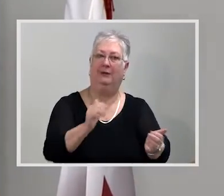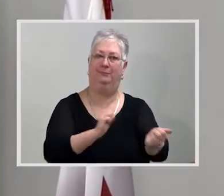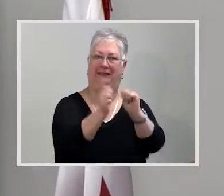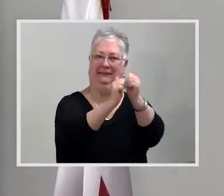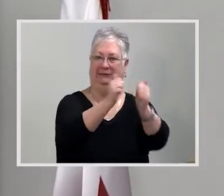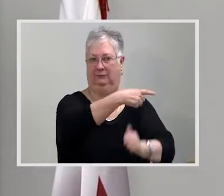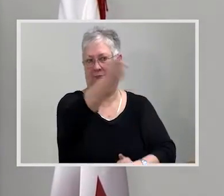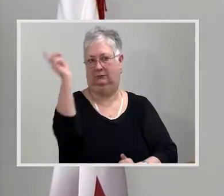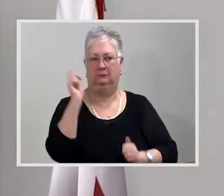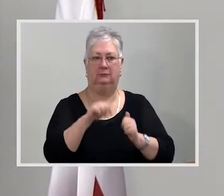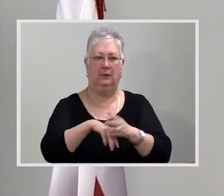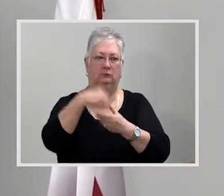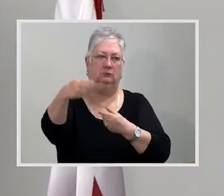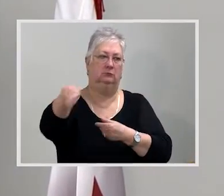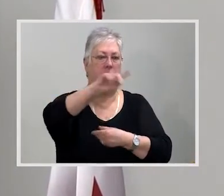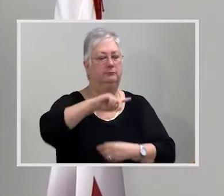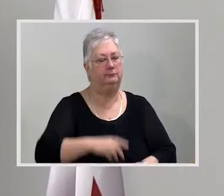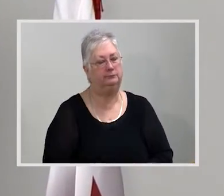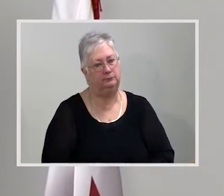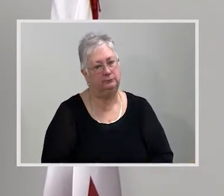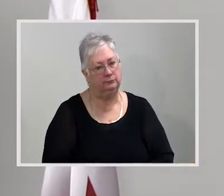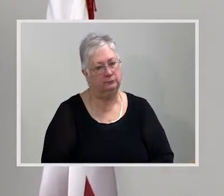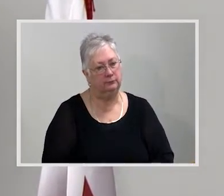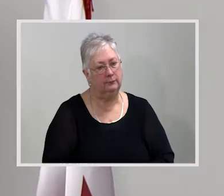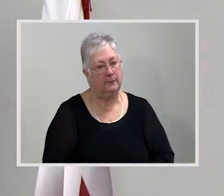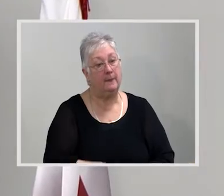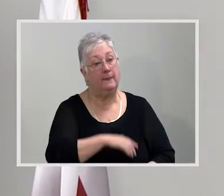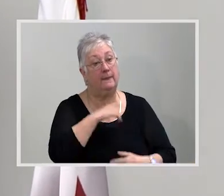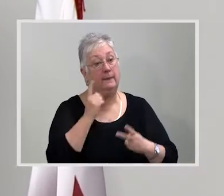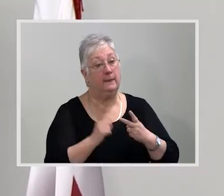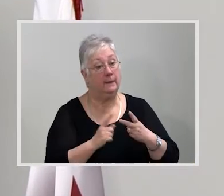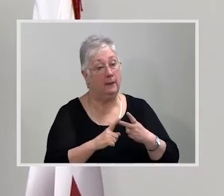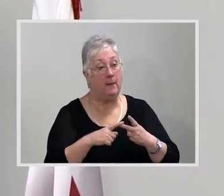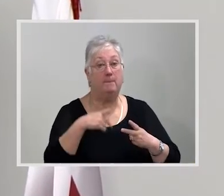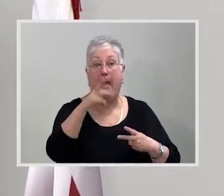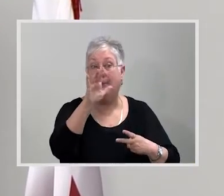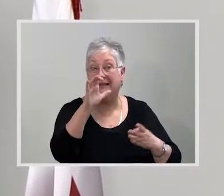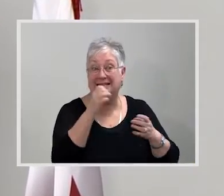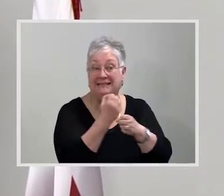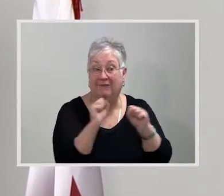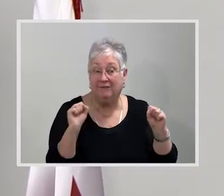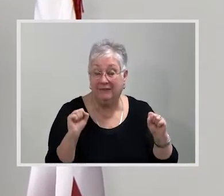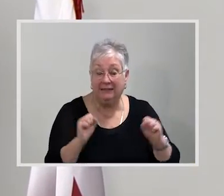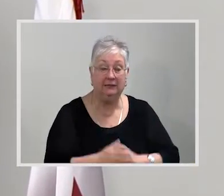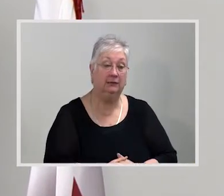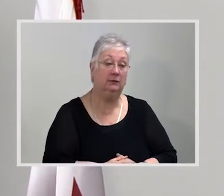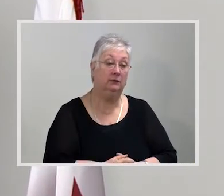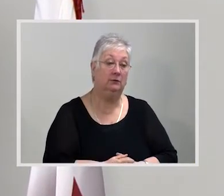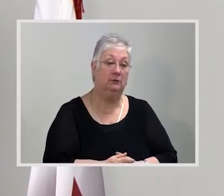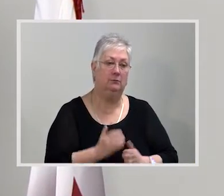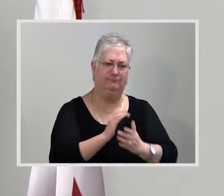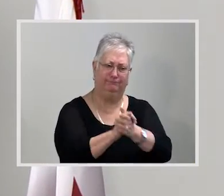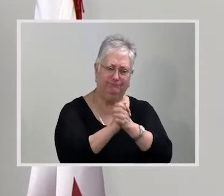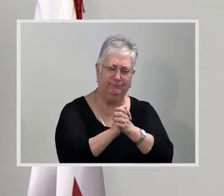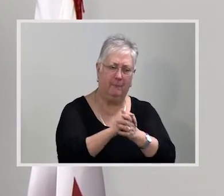IN THE AREA OF PUBLIC SAFETY, I HOPE YOU WILL JOIN ME IN CONGRATULATING PETER NEWSHAM ON BEING NAMED THE NEXT POLICE